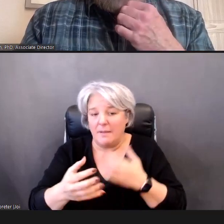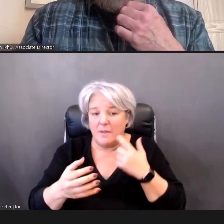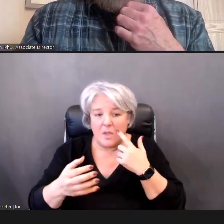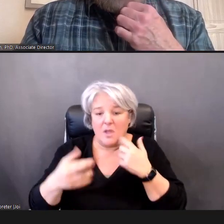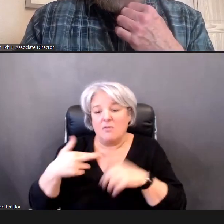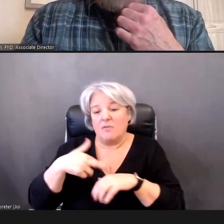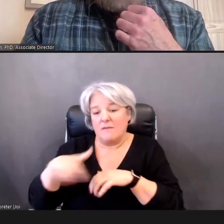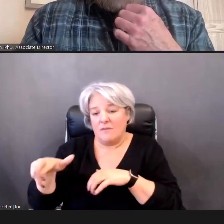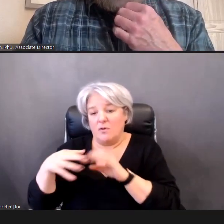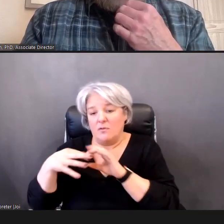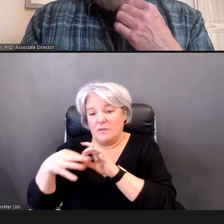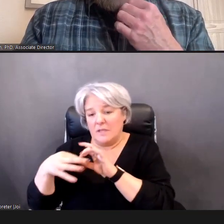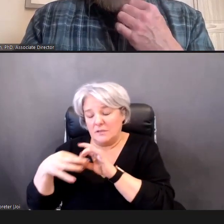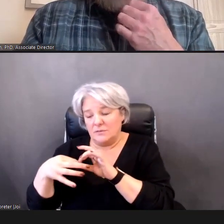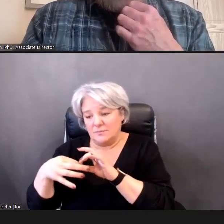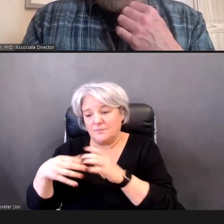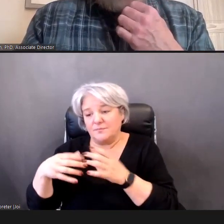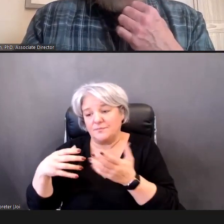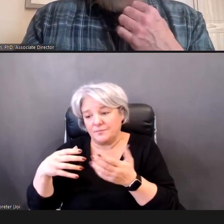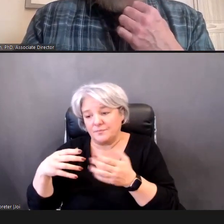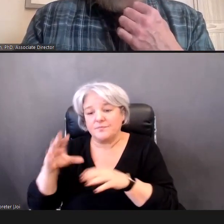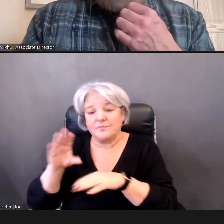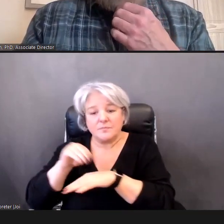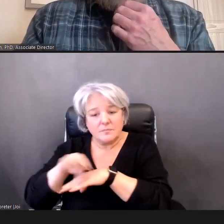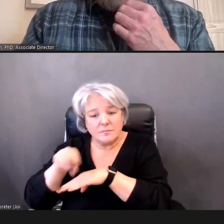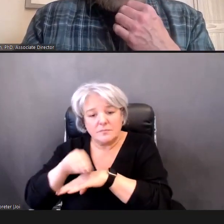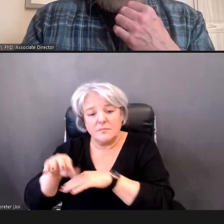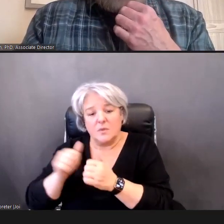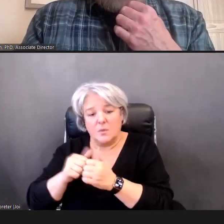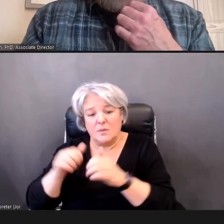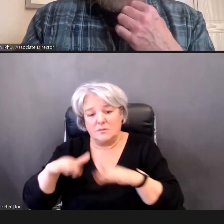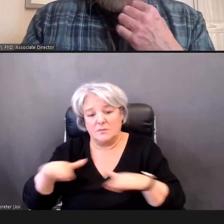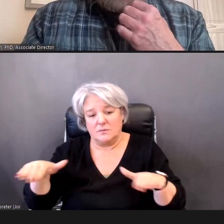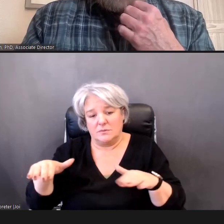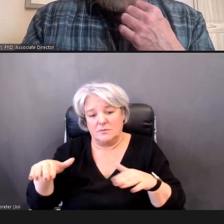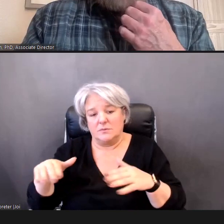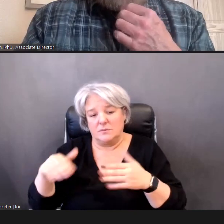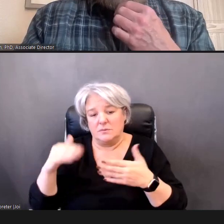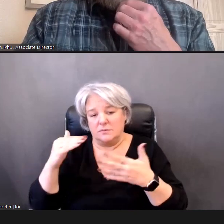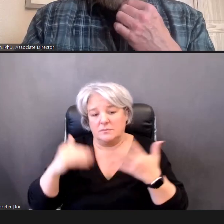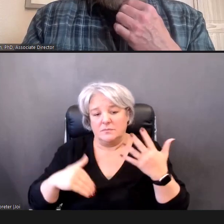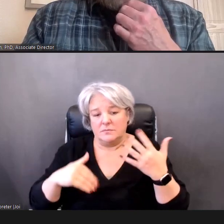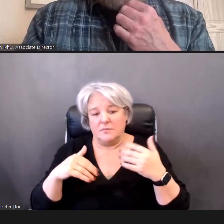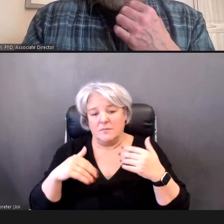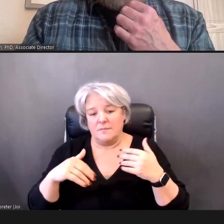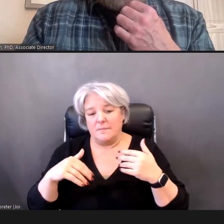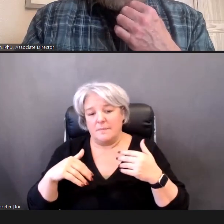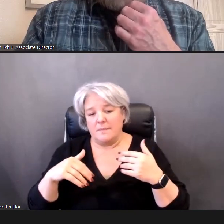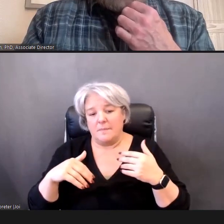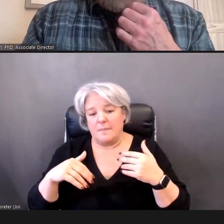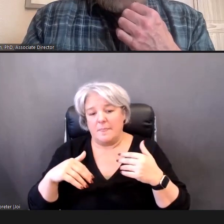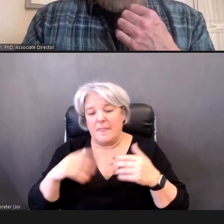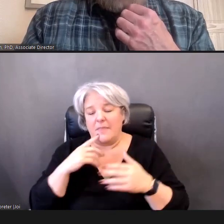relationship um and consultation with the Pediatric audiologist that can